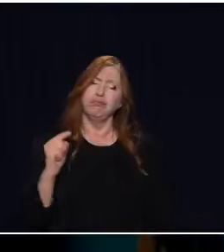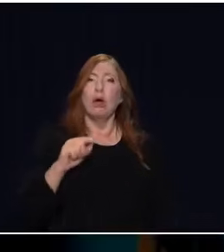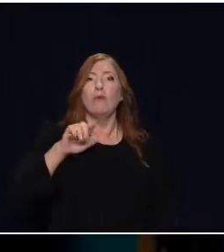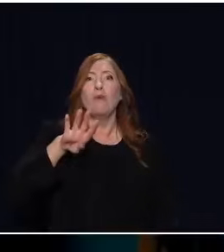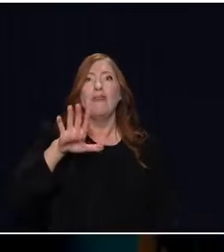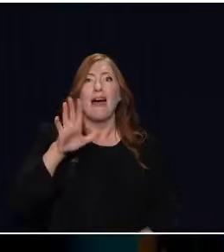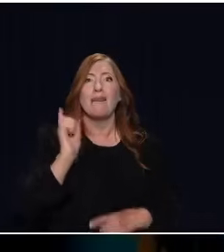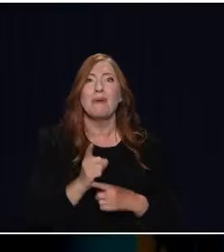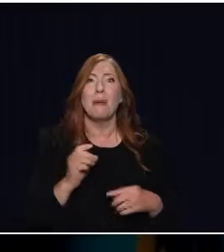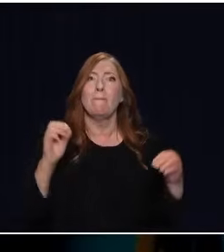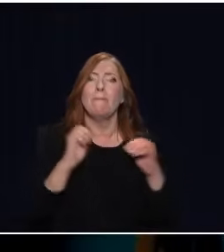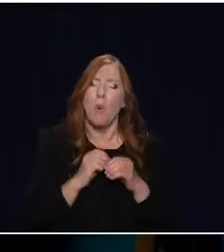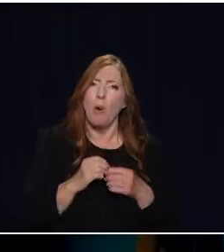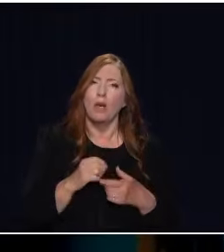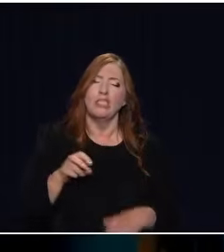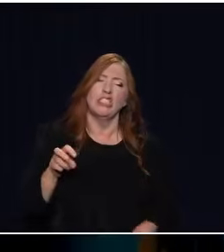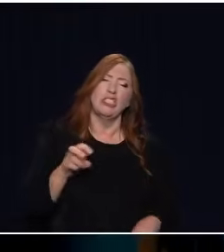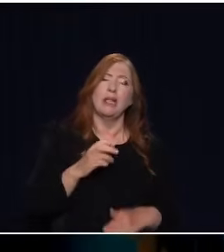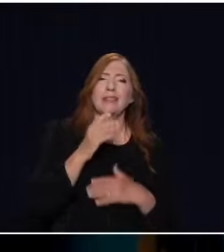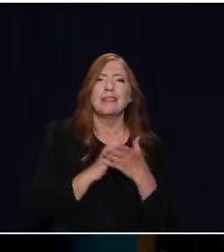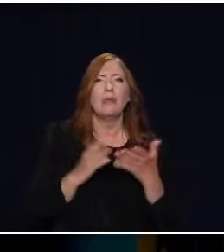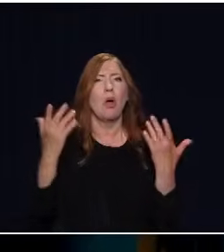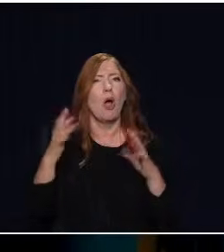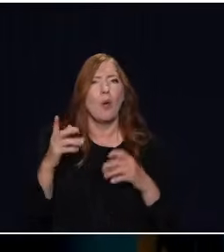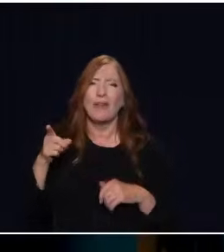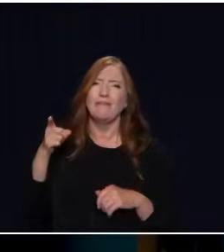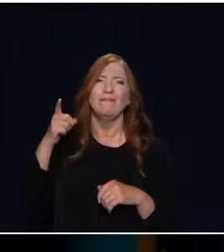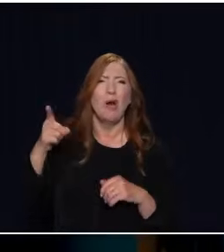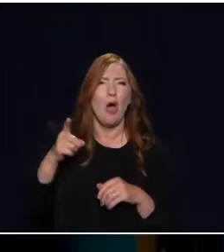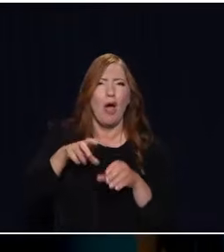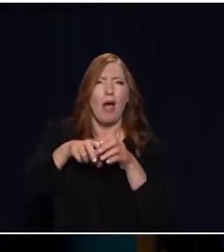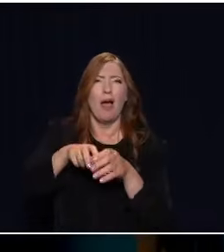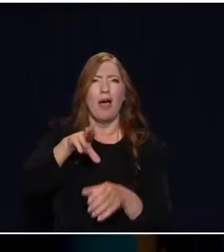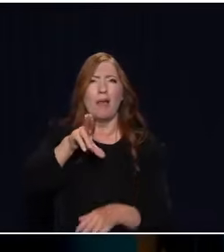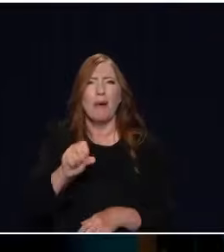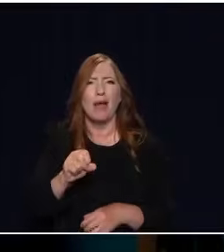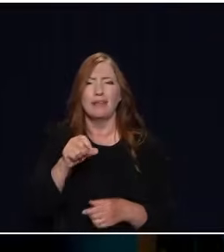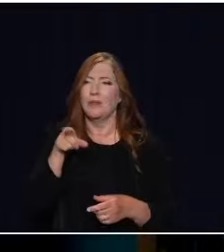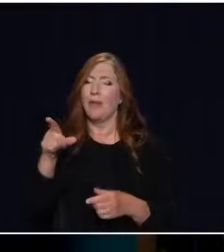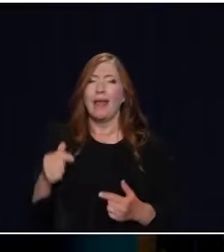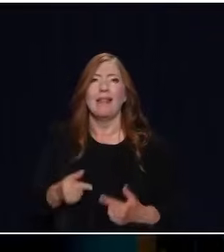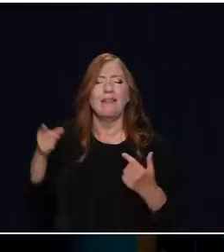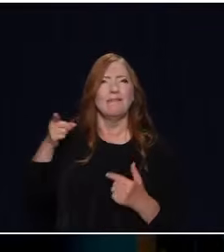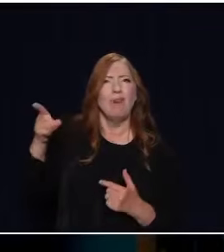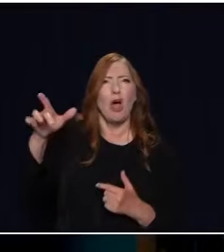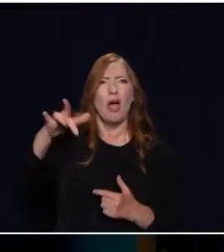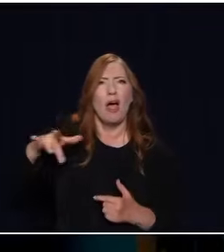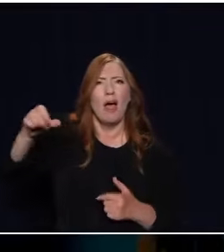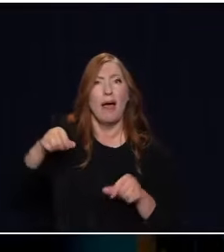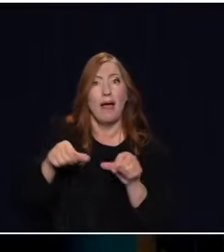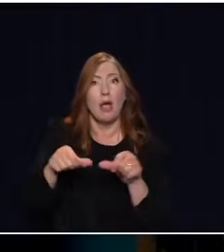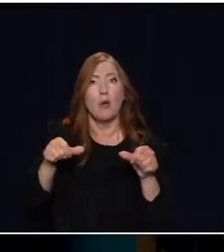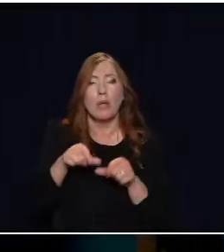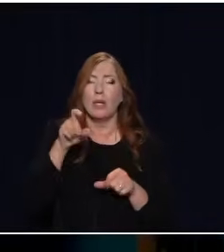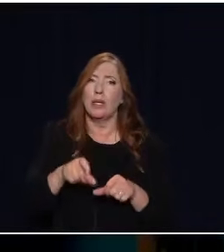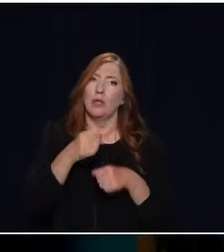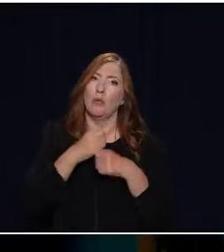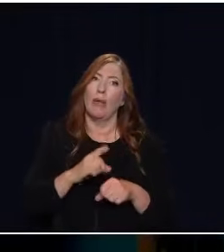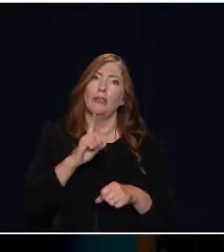KIDS ARE GOING TO HAVE TO TRAVEL, YOU KNOW, 45 MORE MINUTES. SOME OF THEM ALREADY TRAVEL 45